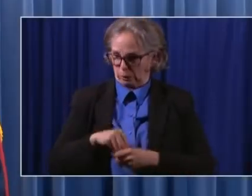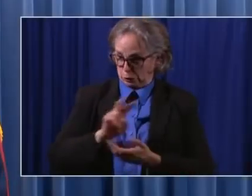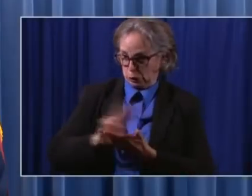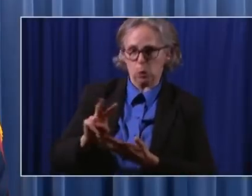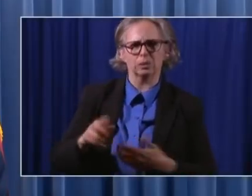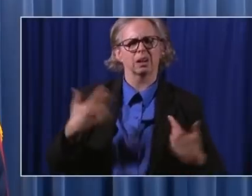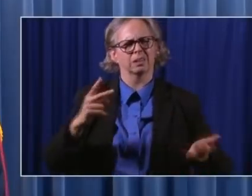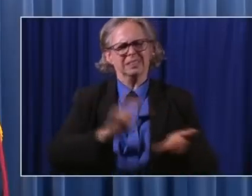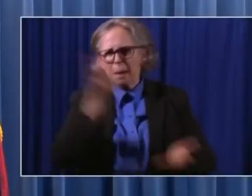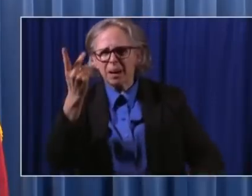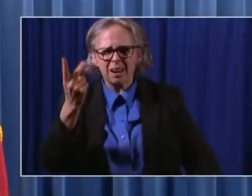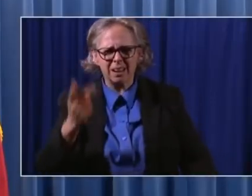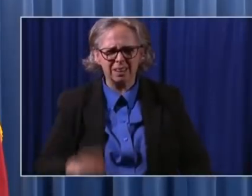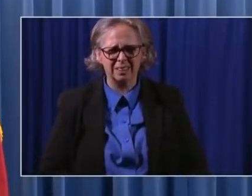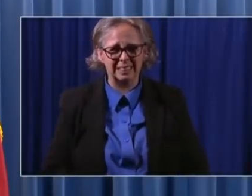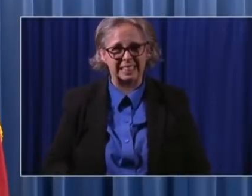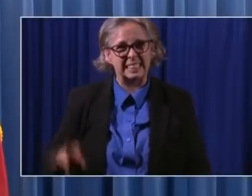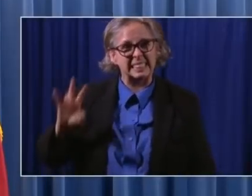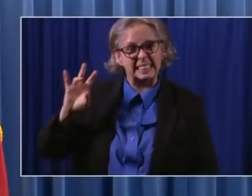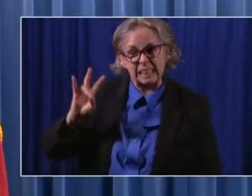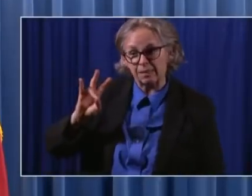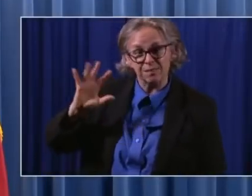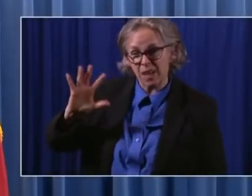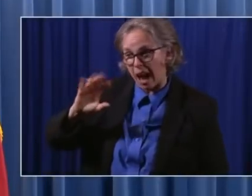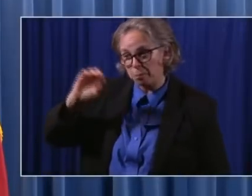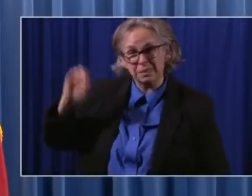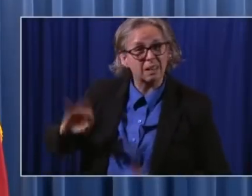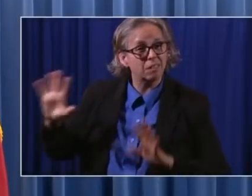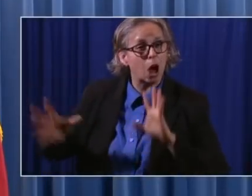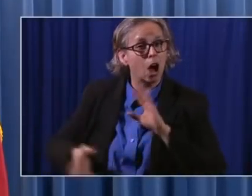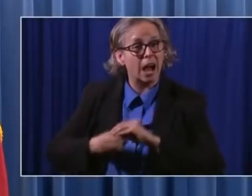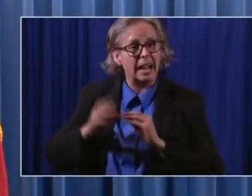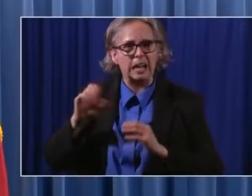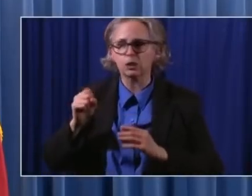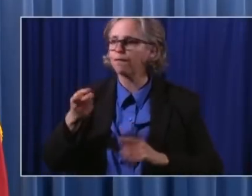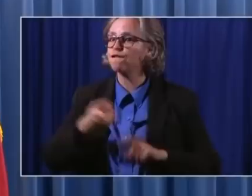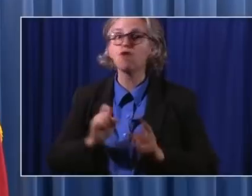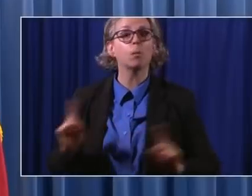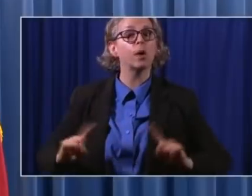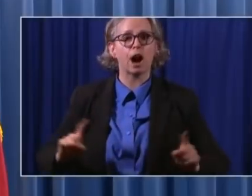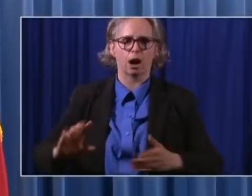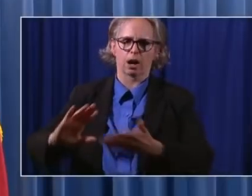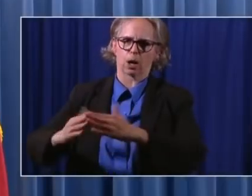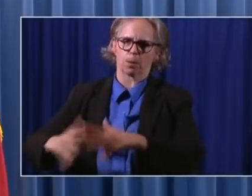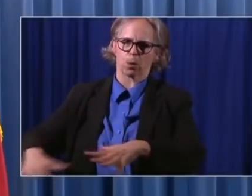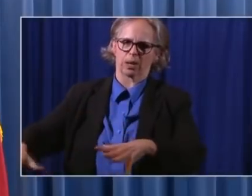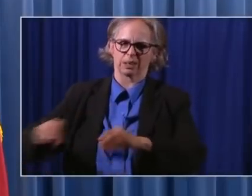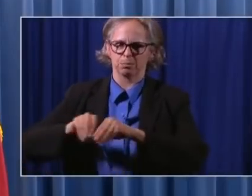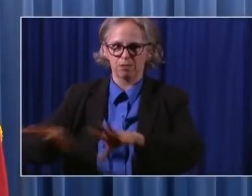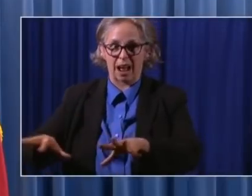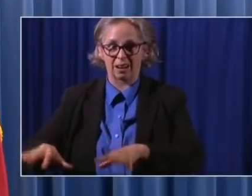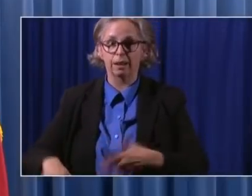1400 NEW CASES. REMEMBER PEOPLE SEEKING MEDICAL CARE INCREASED TO AN F TIMES DURING THE PAST 3 WEEKS. THREE FOURTHS OF NEW CASES ARE OUTSIDE CONGREGATE SETTINGS